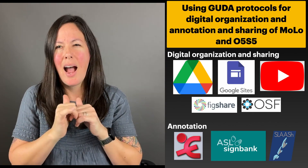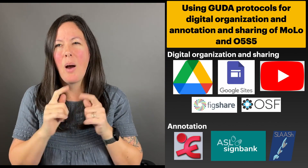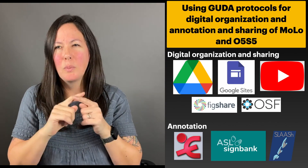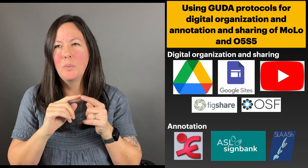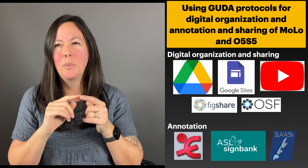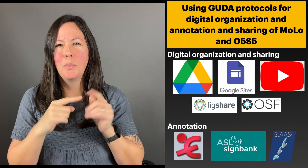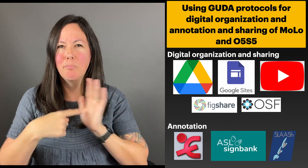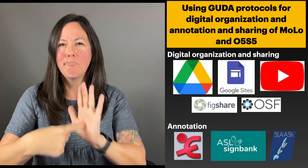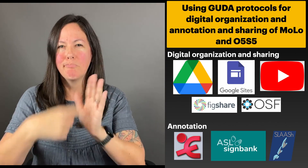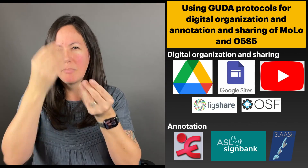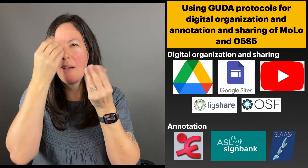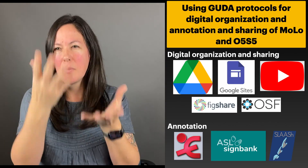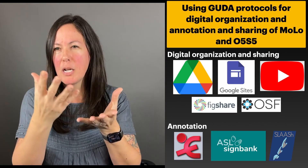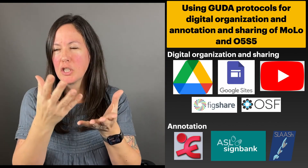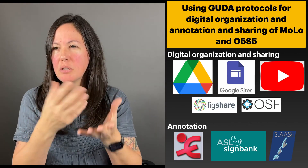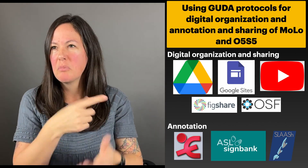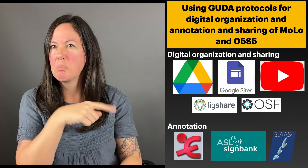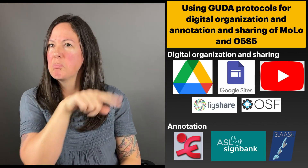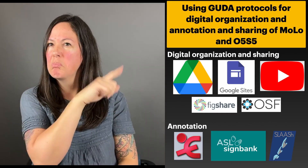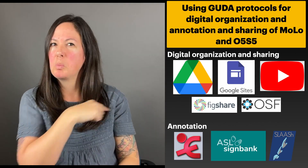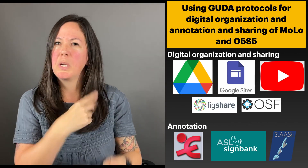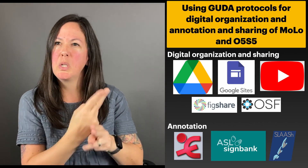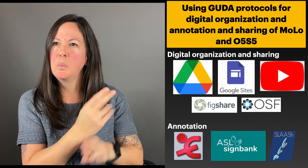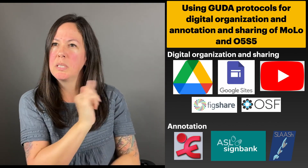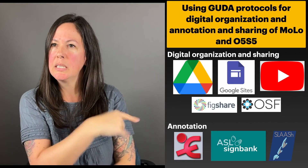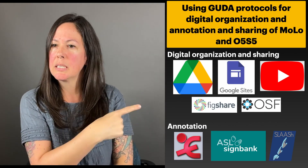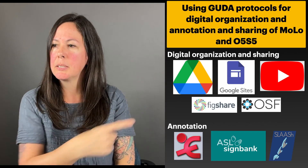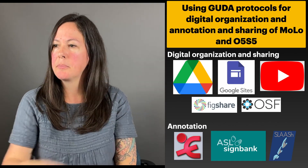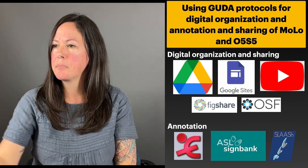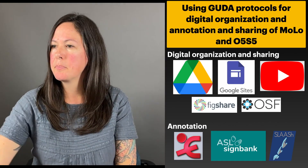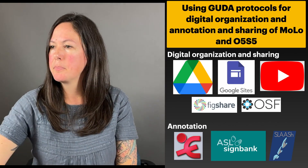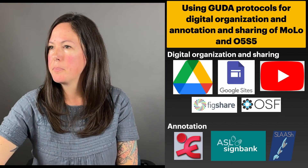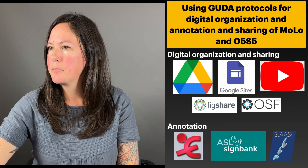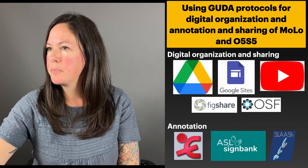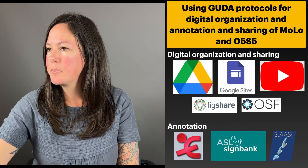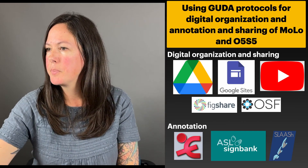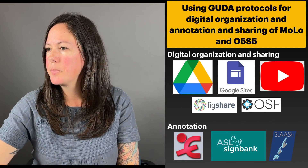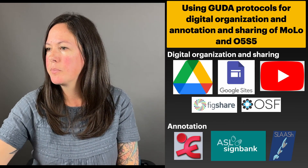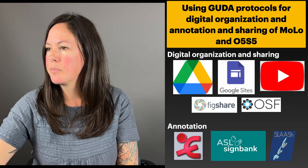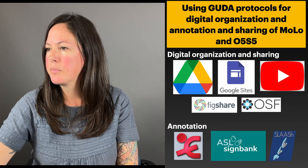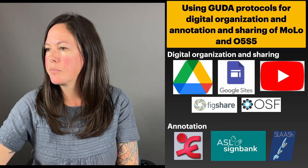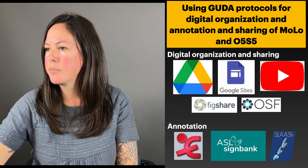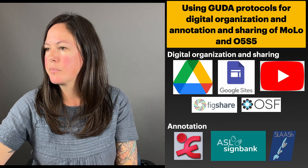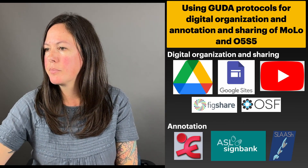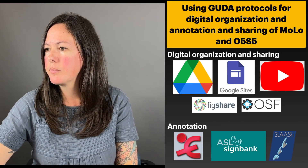logo for the ASL signbank and the slash conventions all of these are tools that